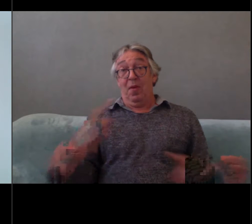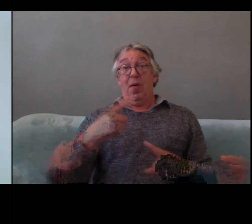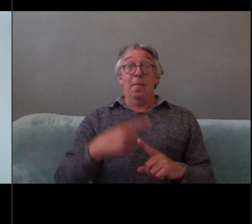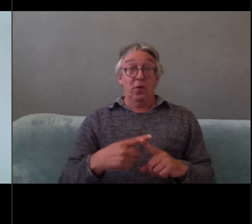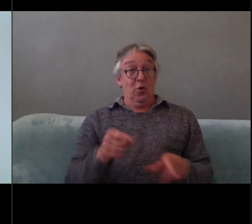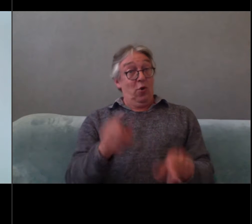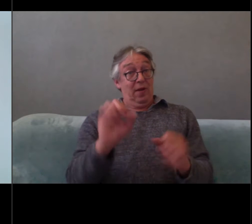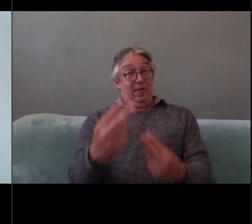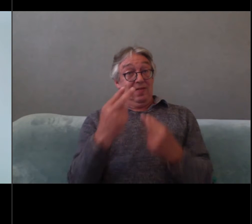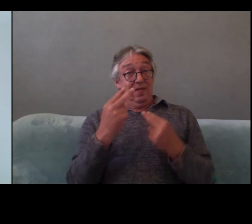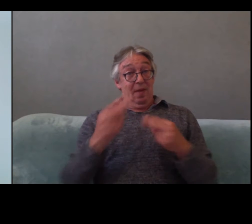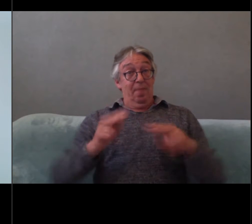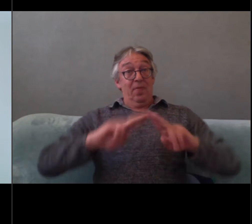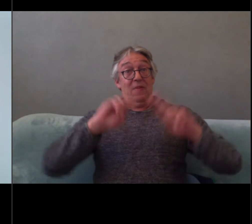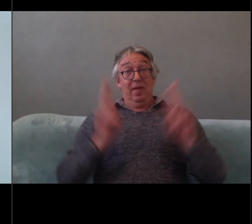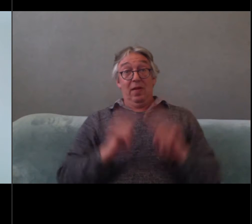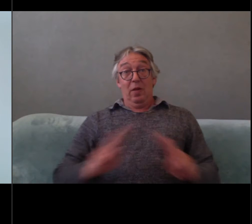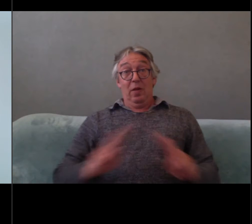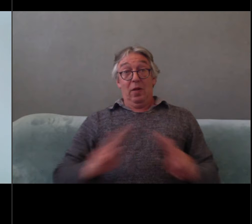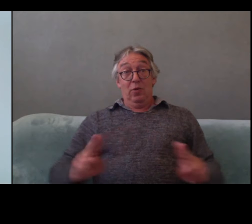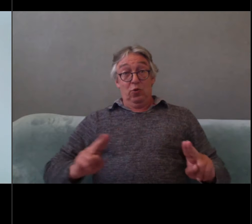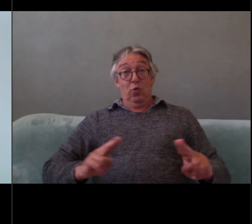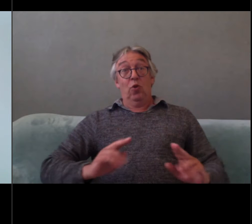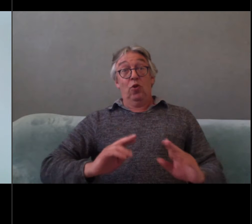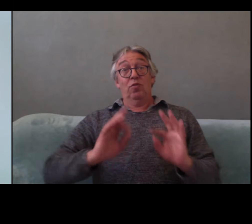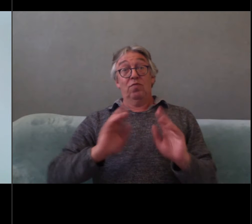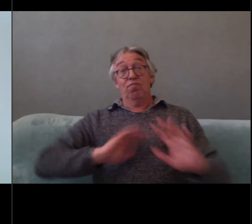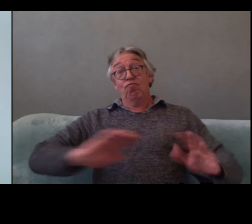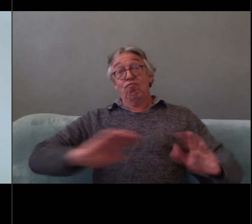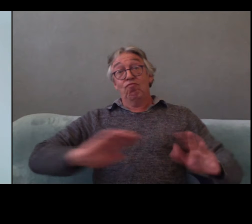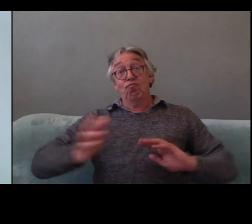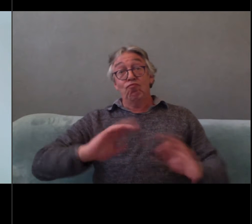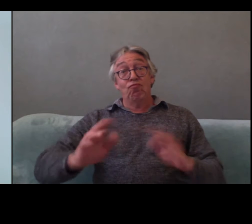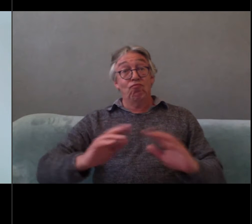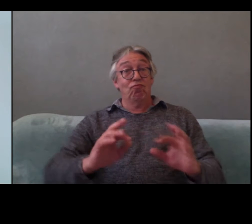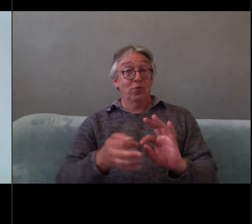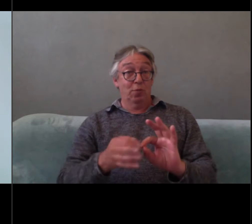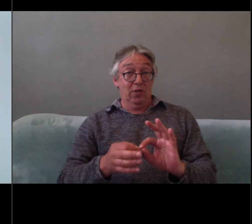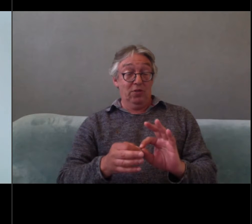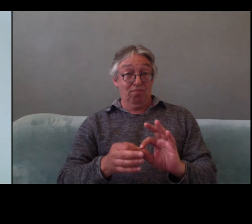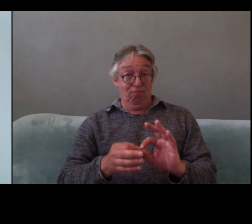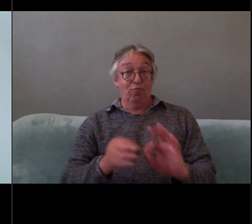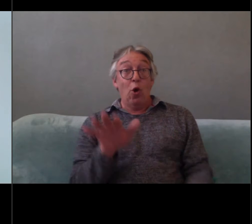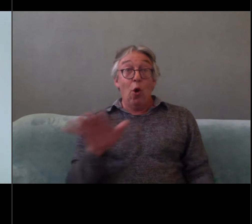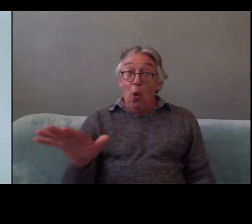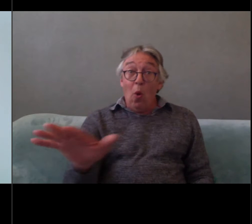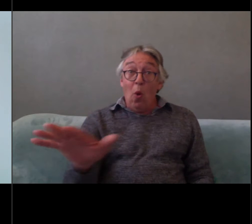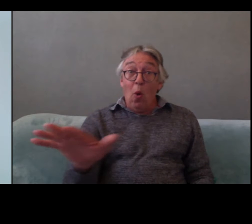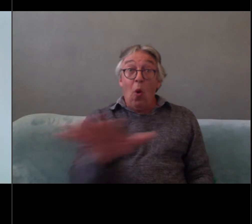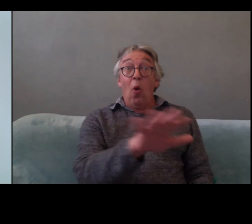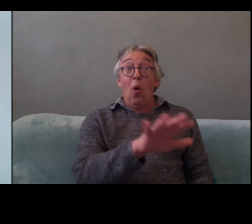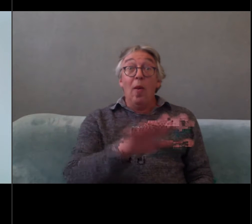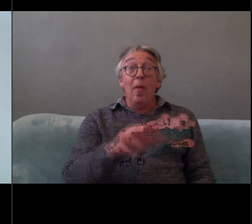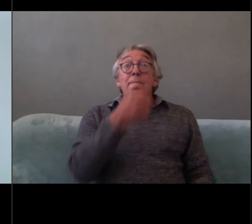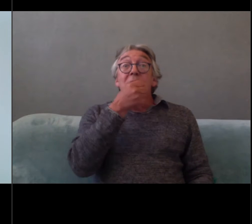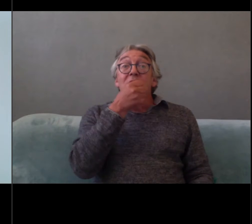I should point out all participants have muted microphones and EDF is controlling the permission to unmute.